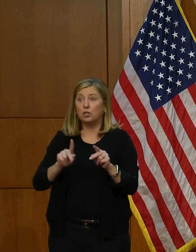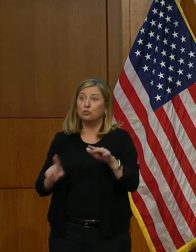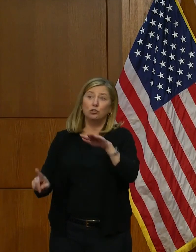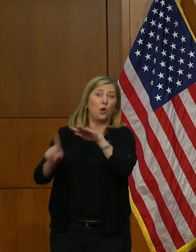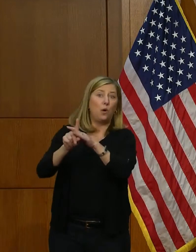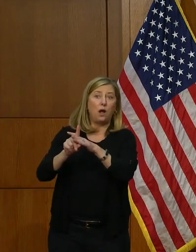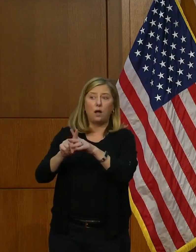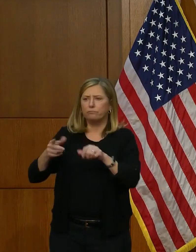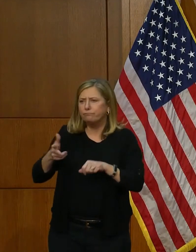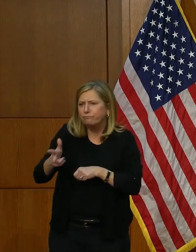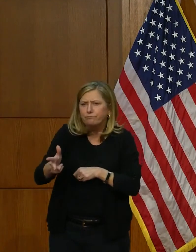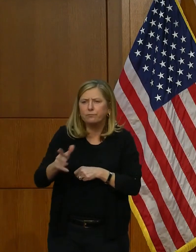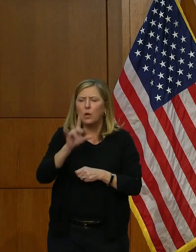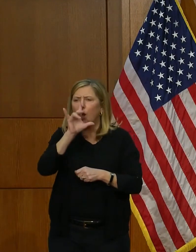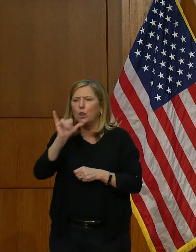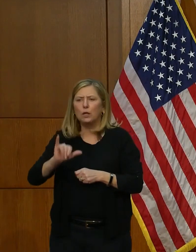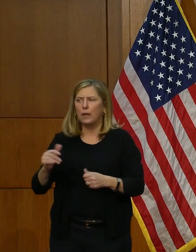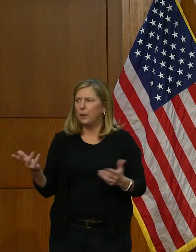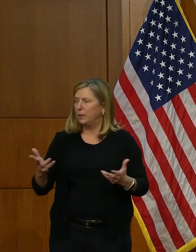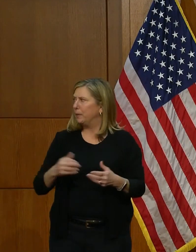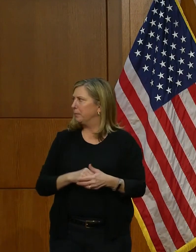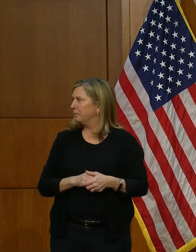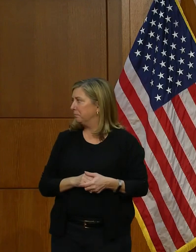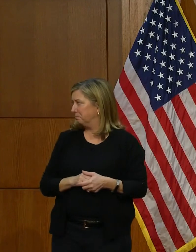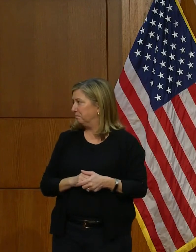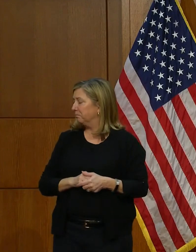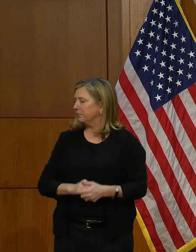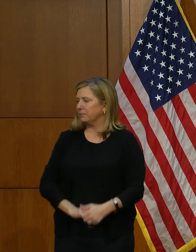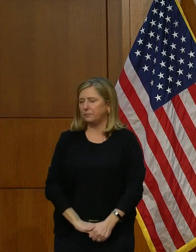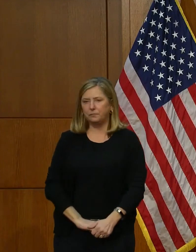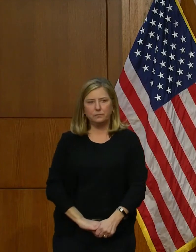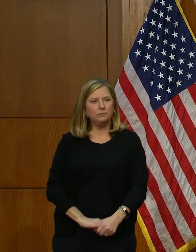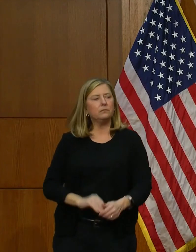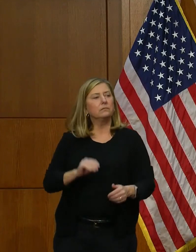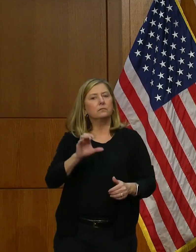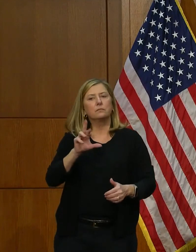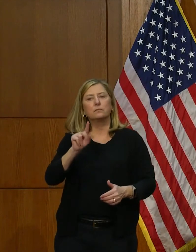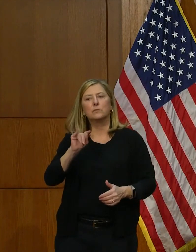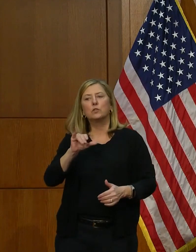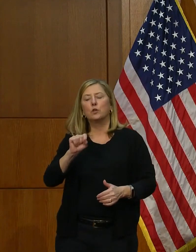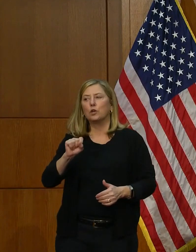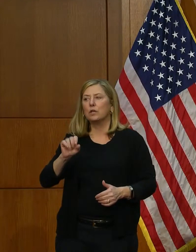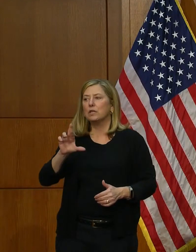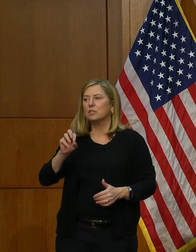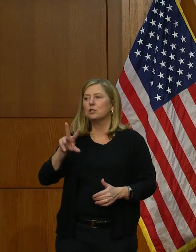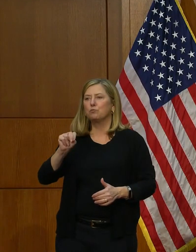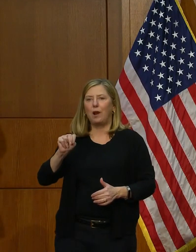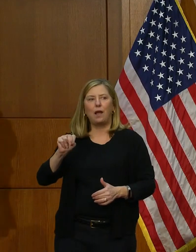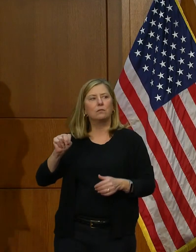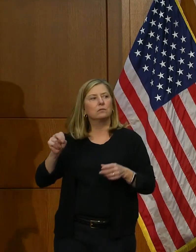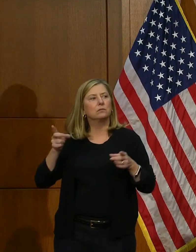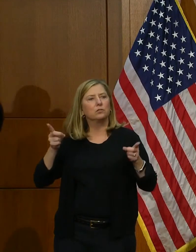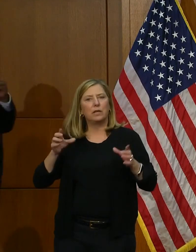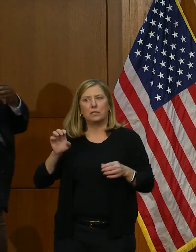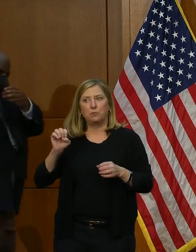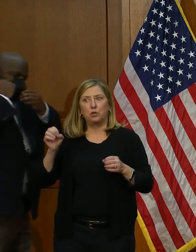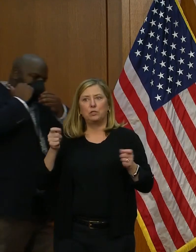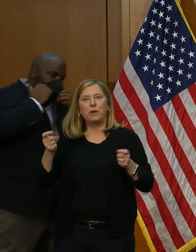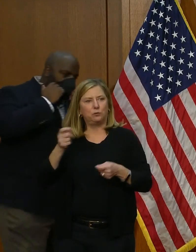THOSE SITES AND HOW THEY THINK AND FIGURE IT IN TERMS OF WALKING. DRIVE THROUGH, HAVE